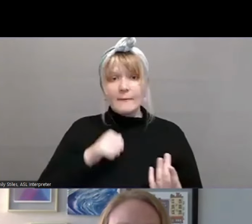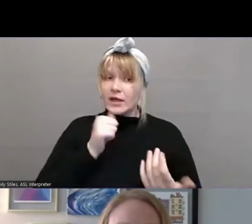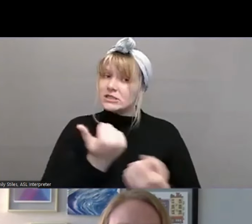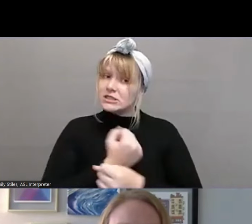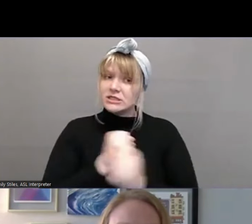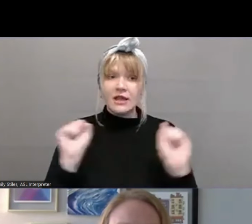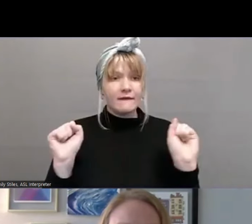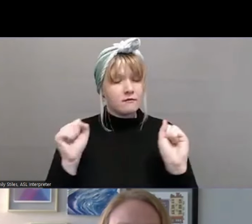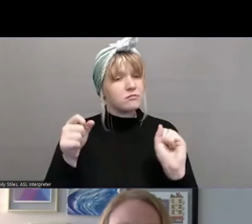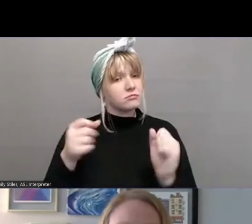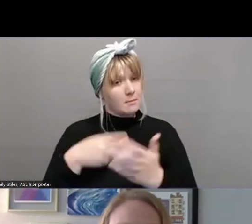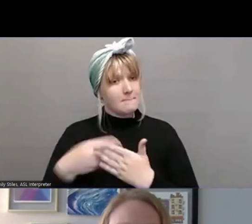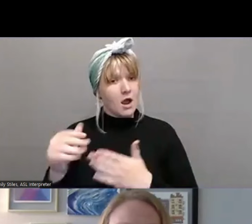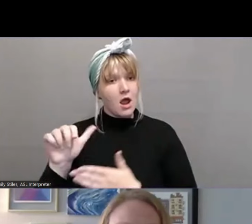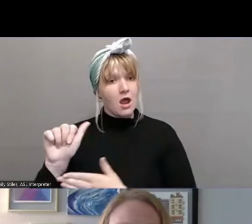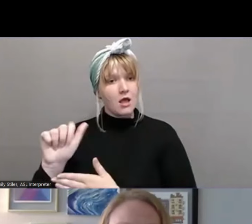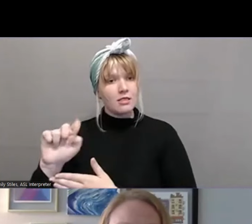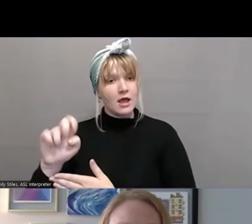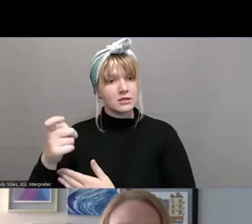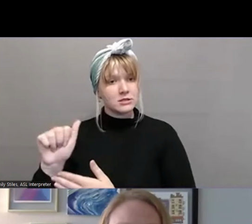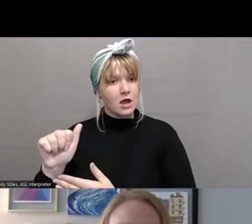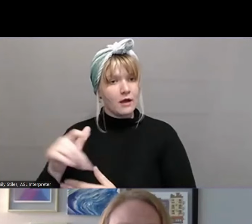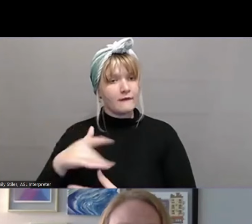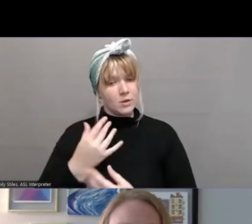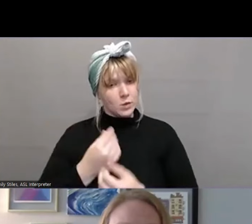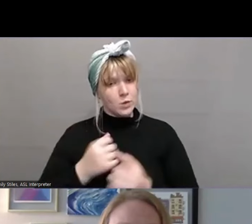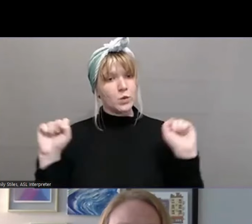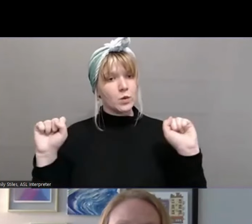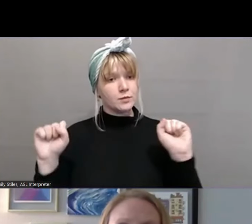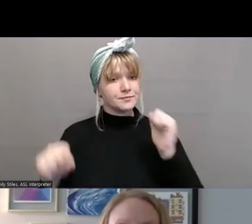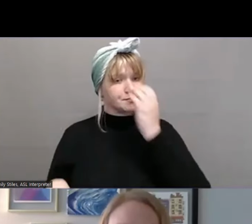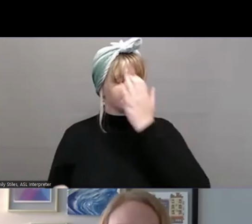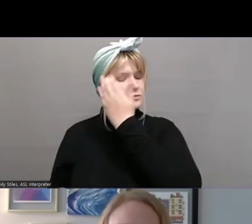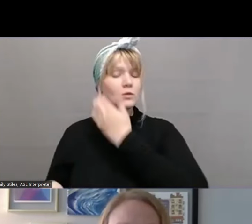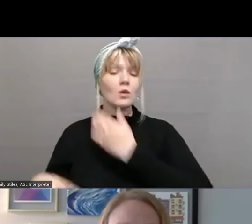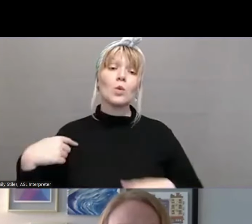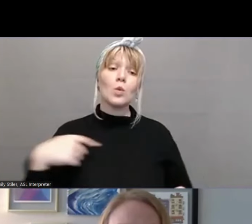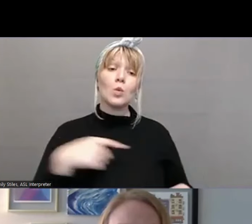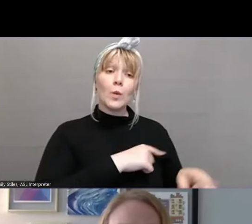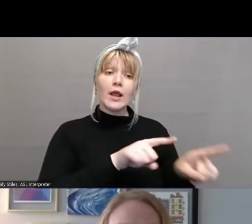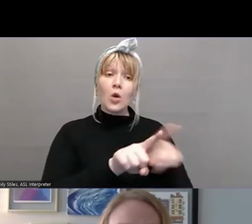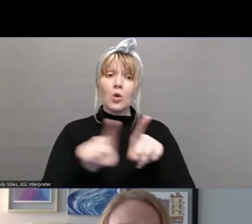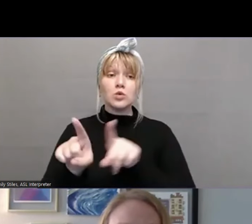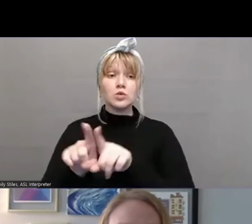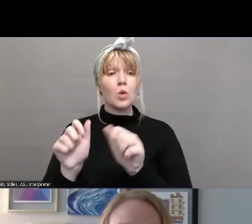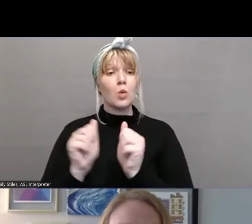We are doing a lot of things with 3D printing for the time being; and 3D printing is -- when